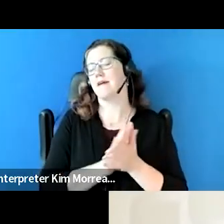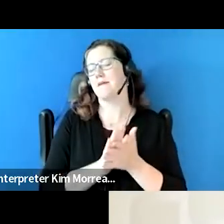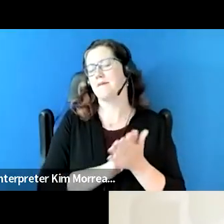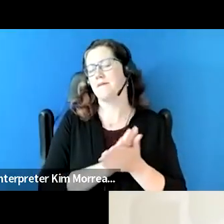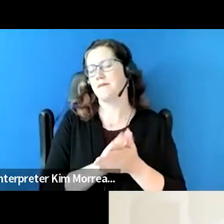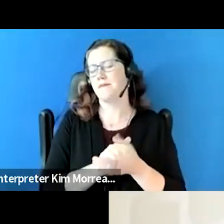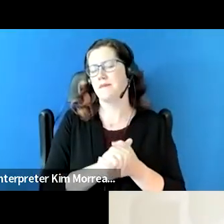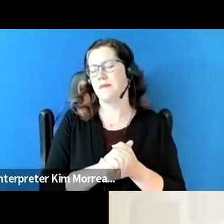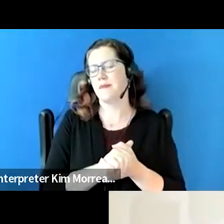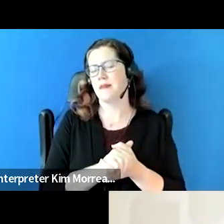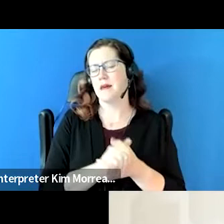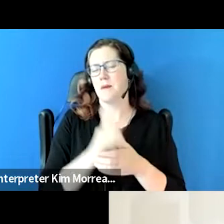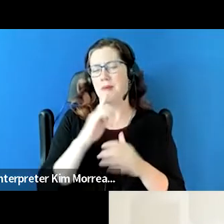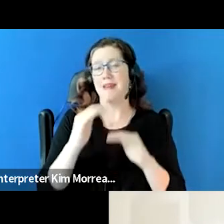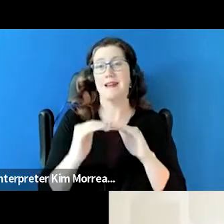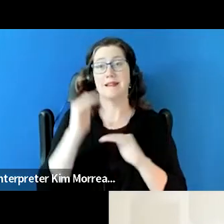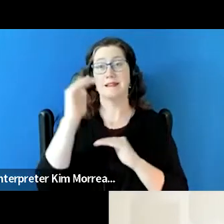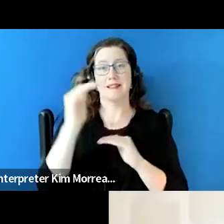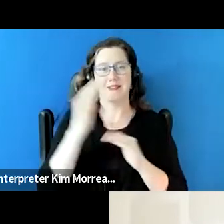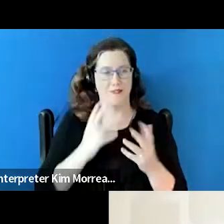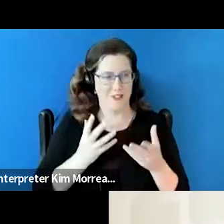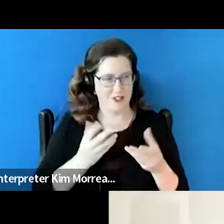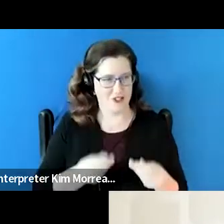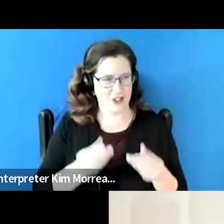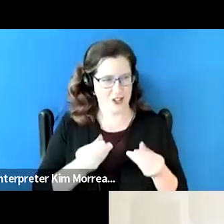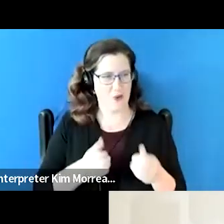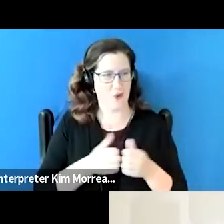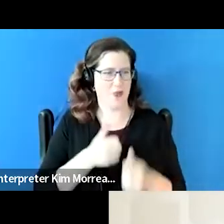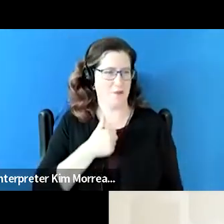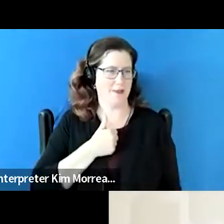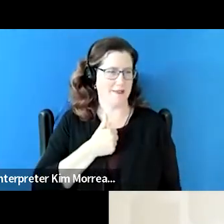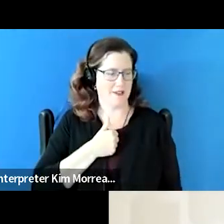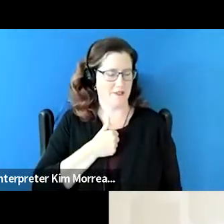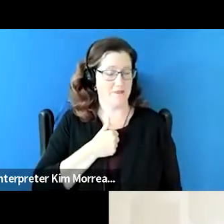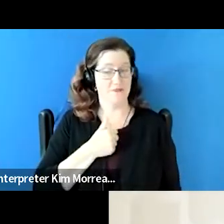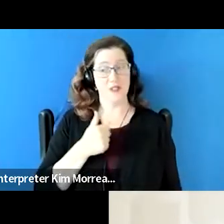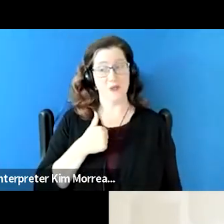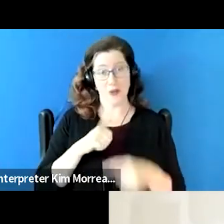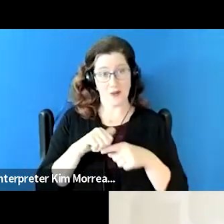or no excessively gentle with yourself. And so as I practiced that with myself, that I,